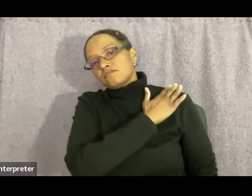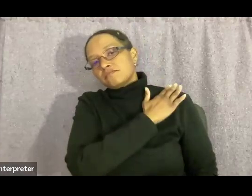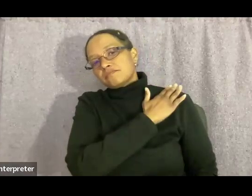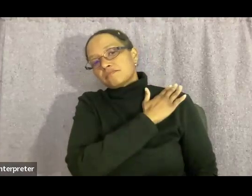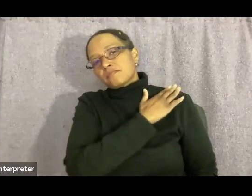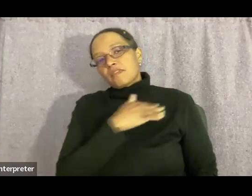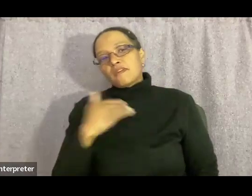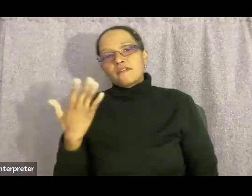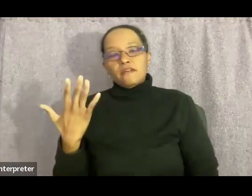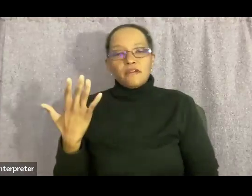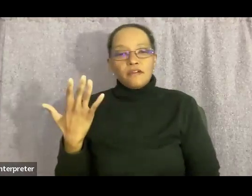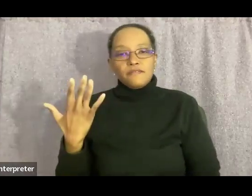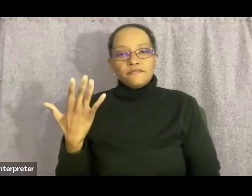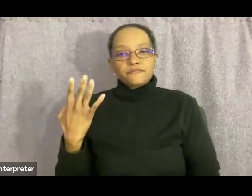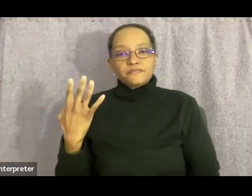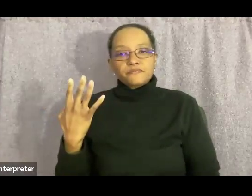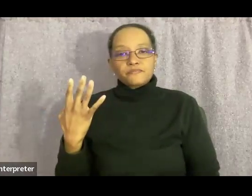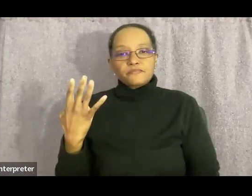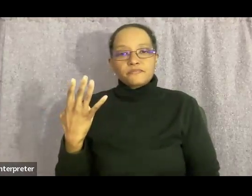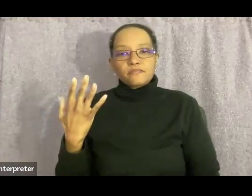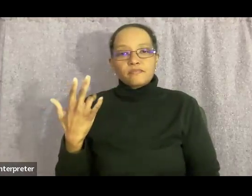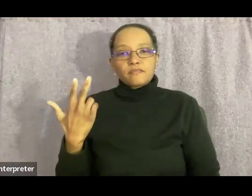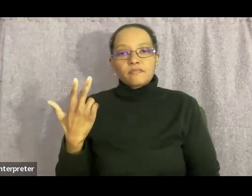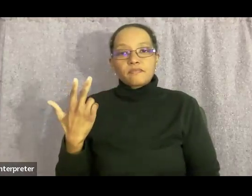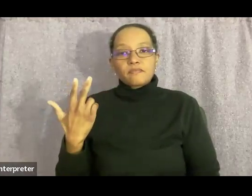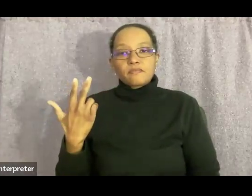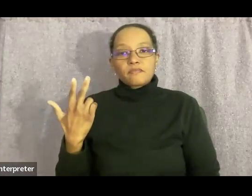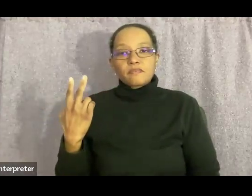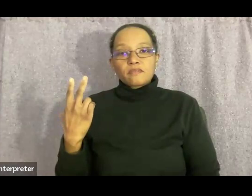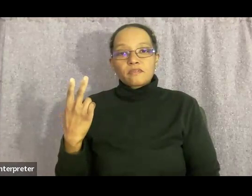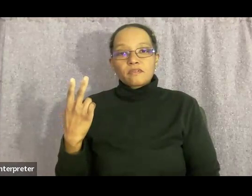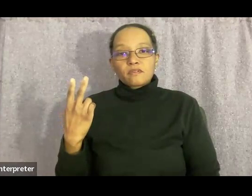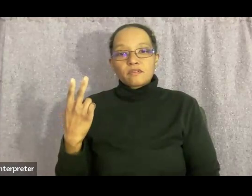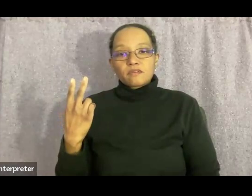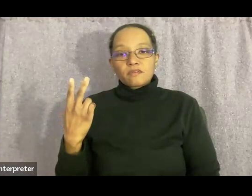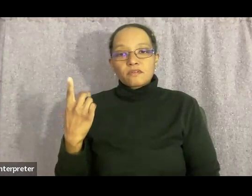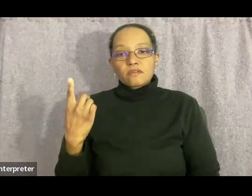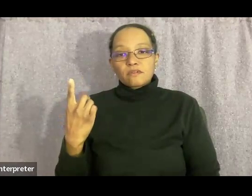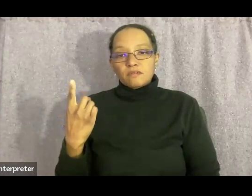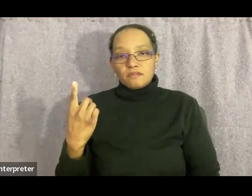Five, four, three, two, one.